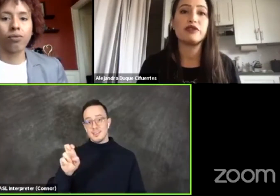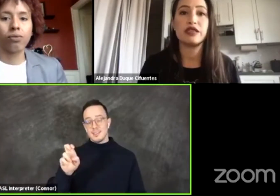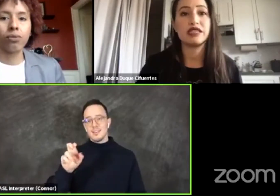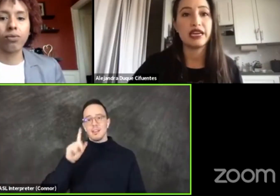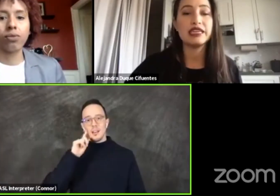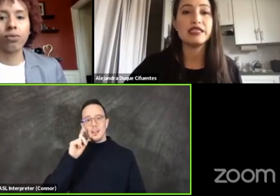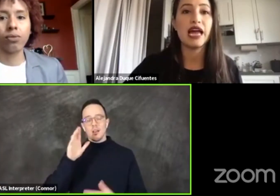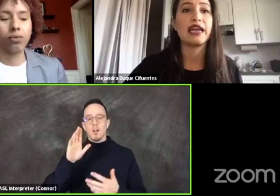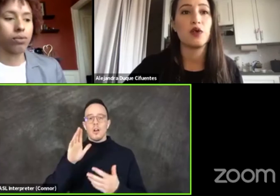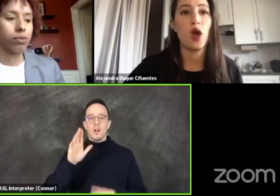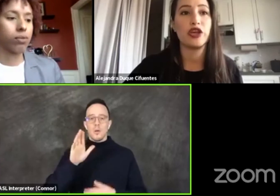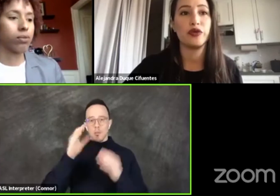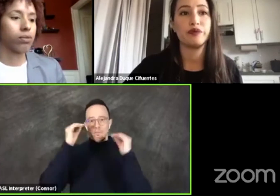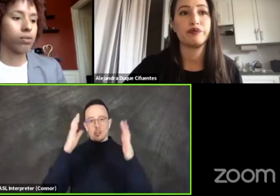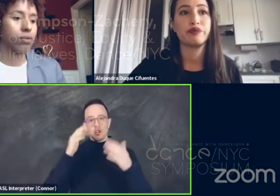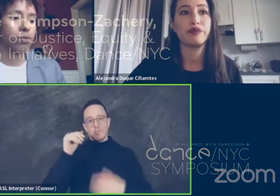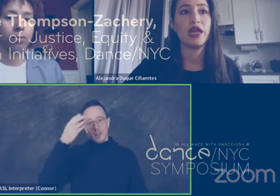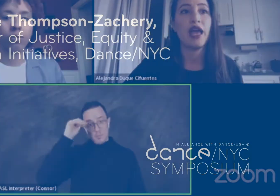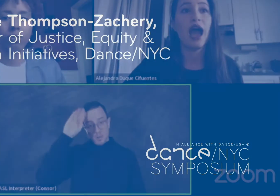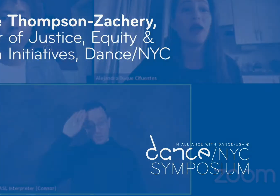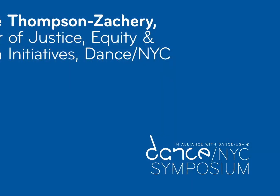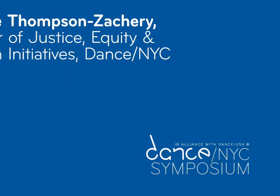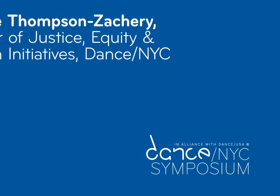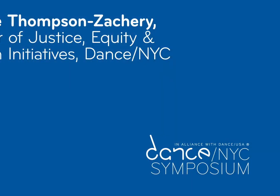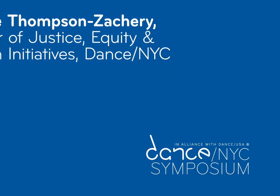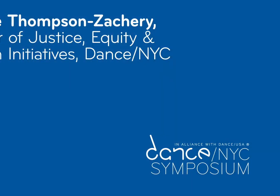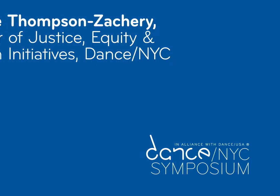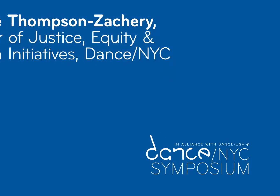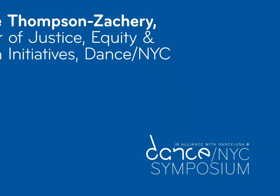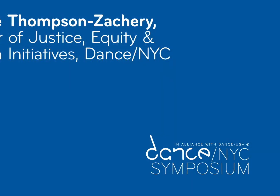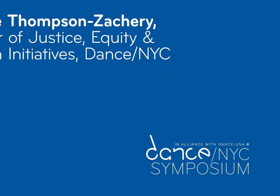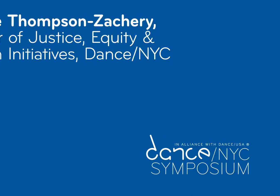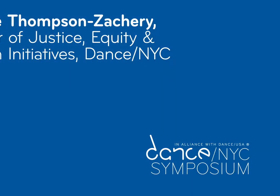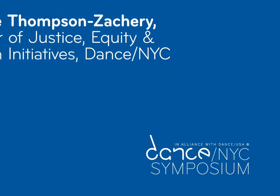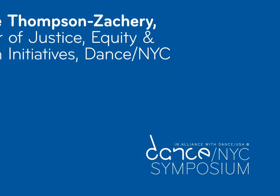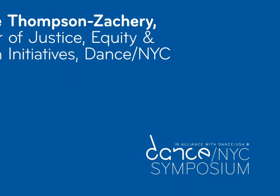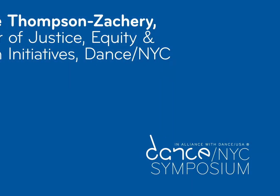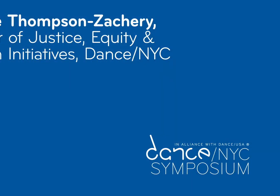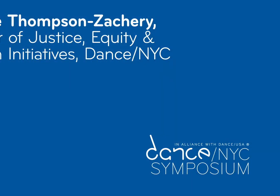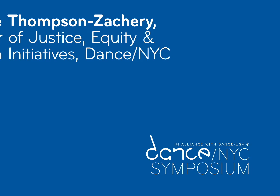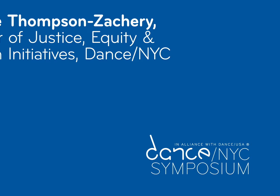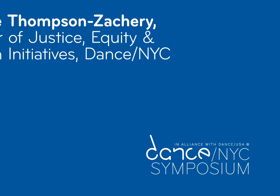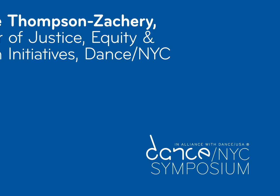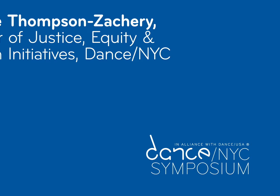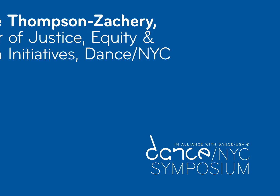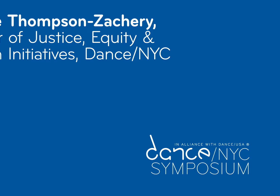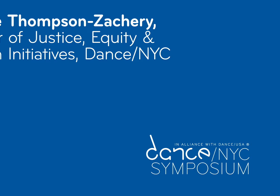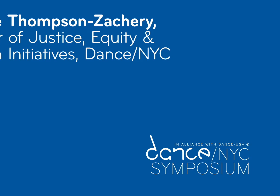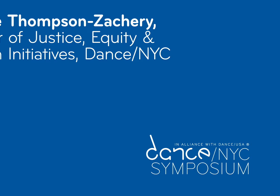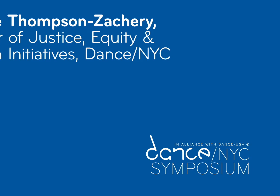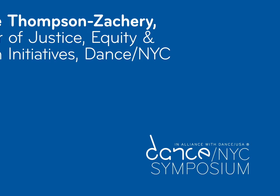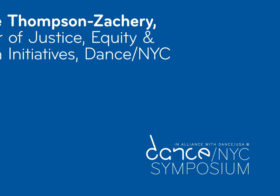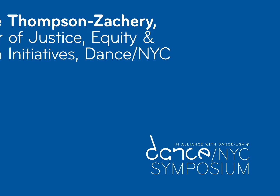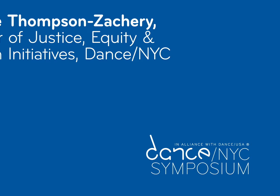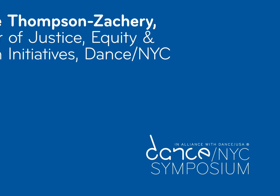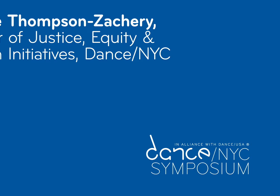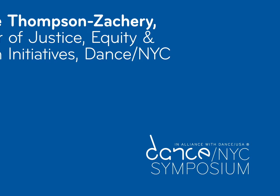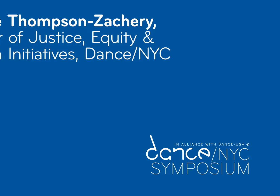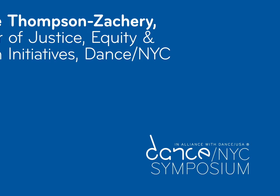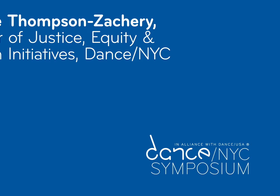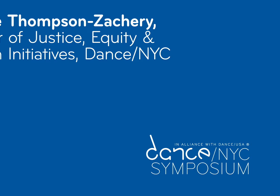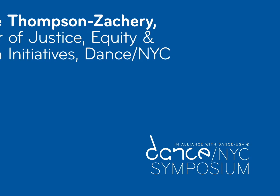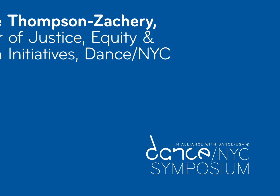AT NYU. AS I WILL NOW HAND IT OVER TO MY COLLEAGUE CANDACE, WHO WILL CONTINUE THIS MOMENT OF REFLECTION WITH A HISTORICAL ACKNOWLEDGMENT.